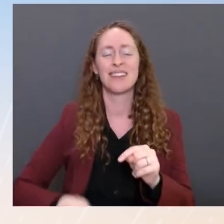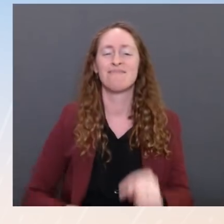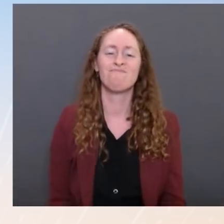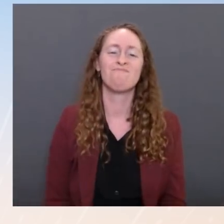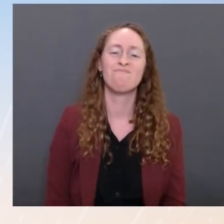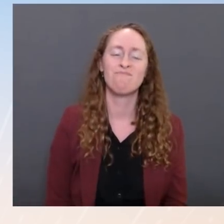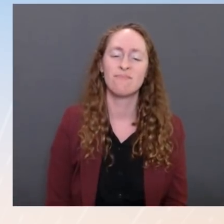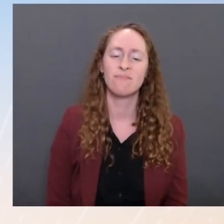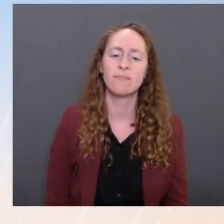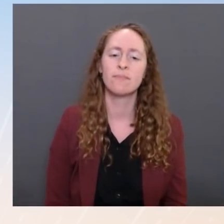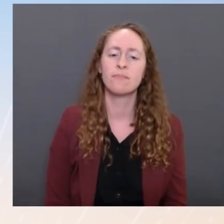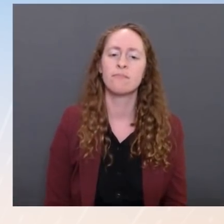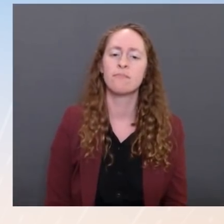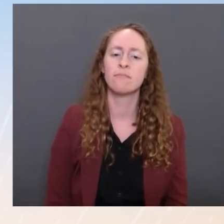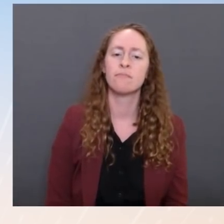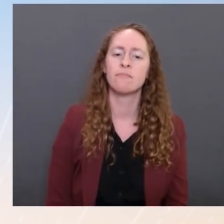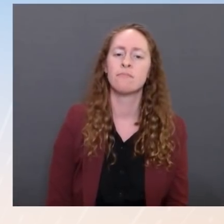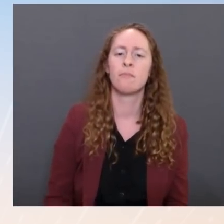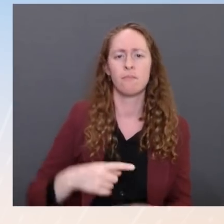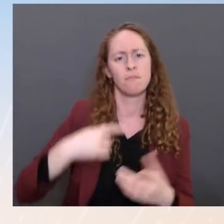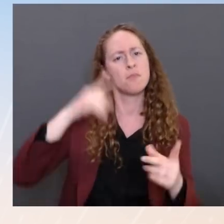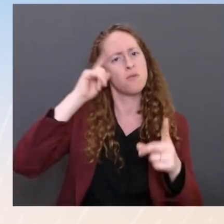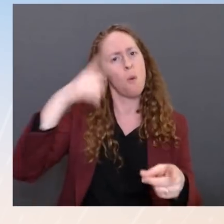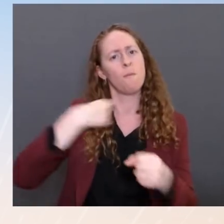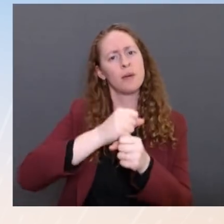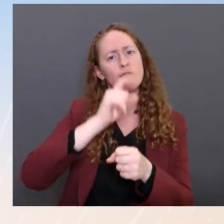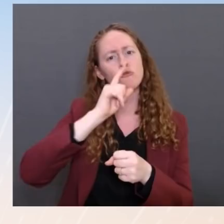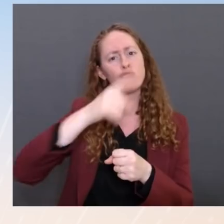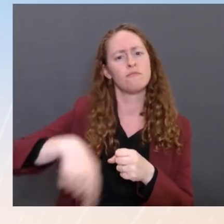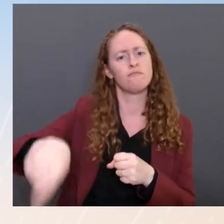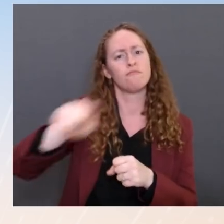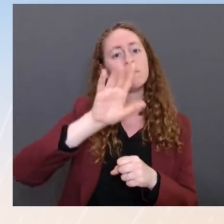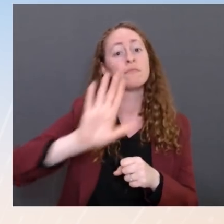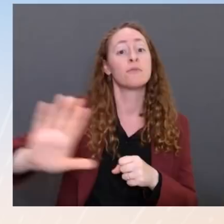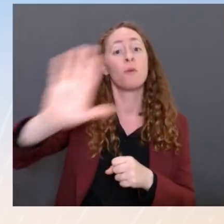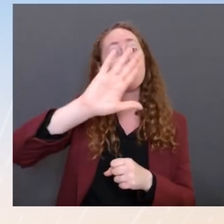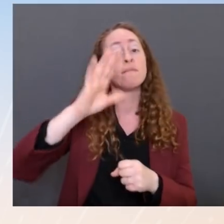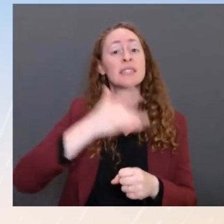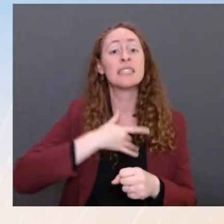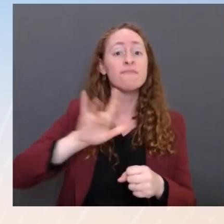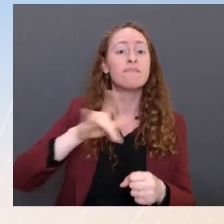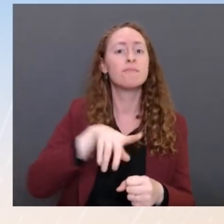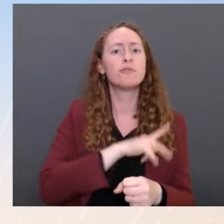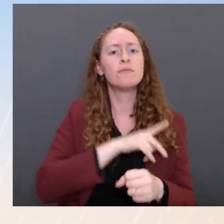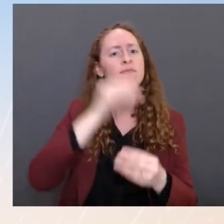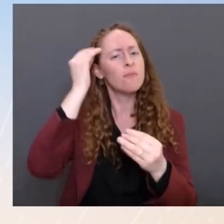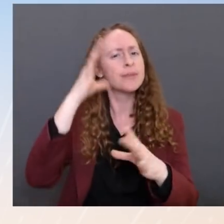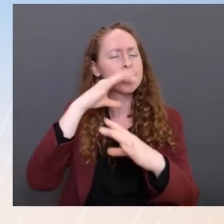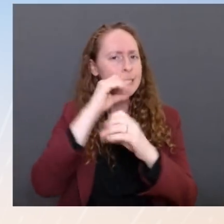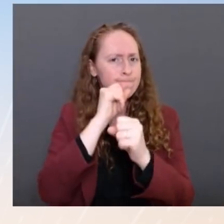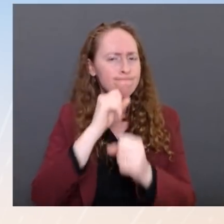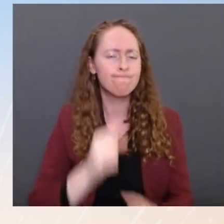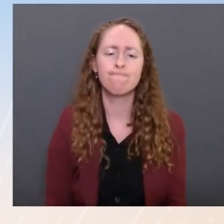is of utmost concern to the President. The Press: A minister in the Bolsonaro government said that he may skip the Summit of the Americas coming up